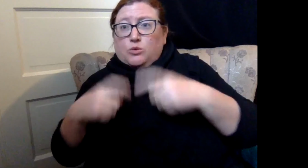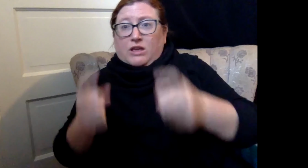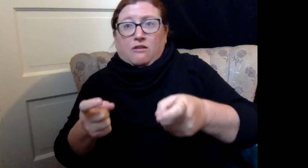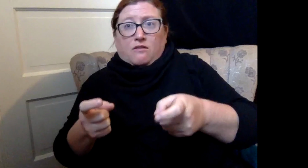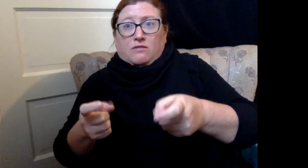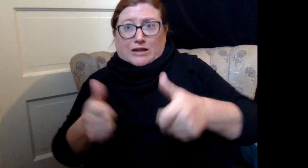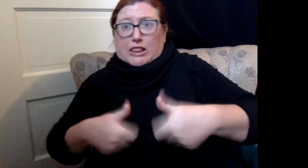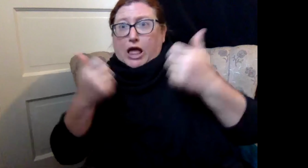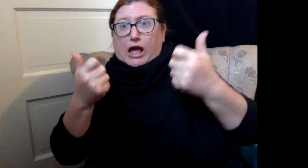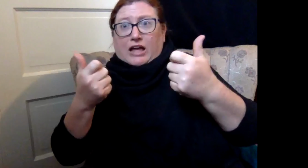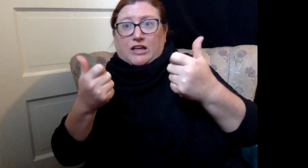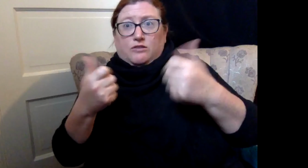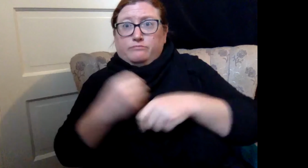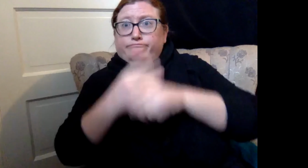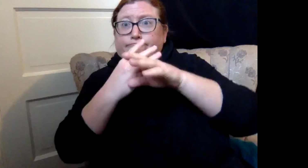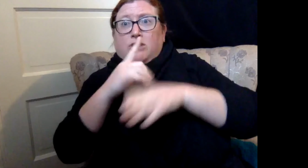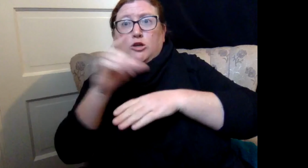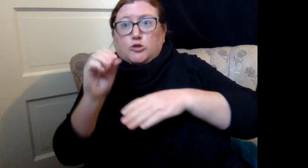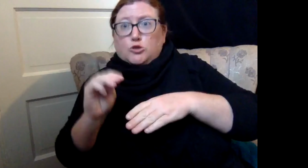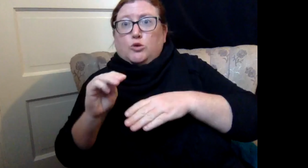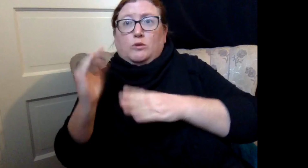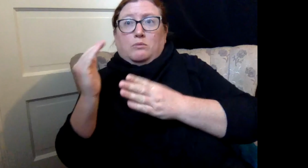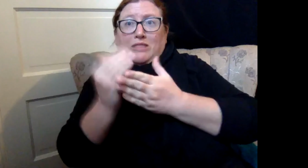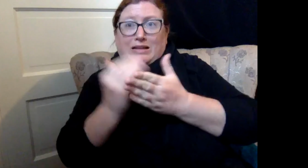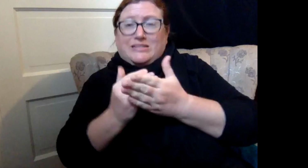going to meet with class in a synchronous way, like to give